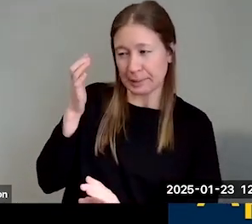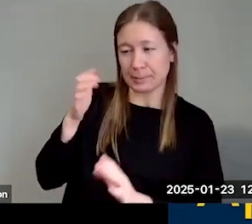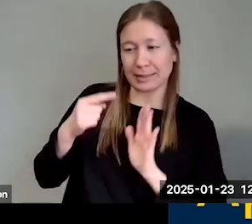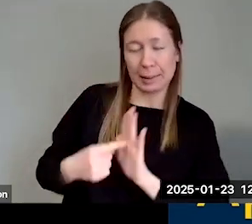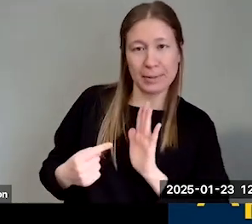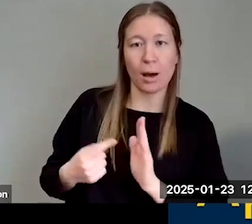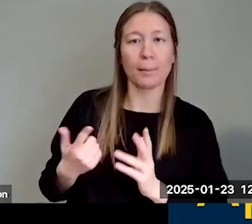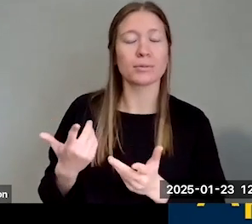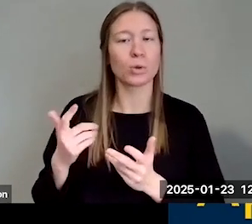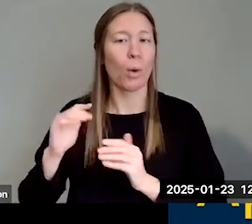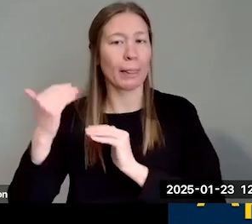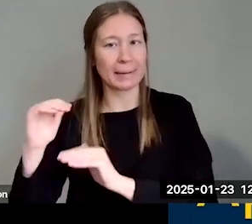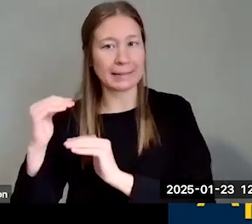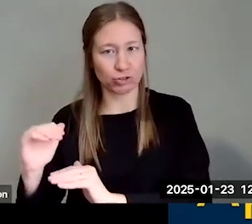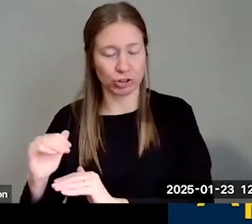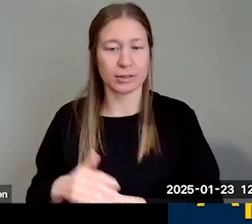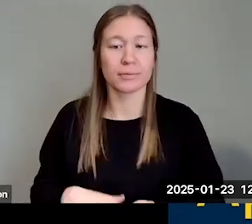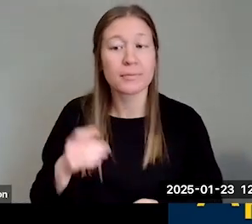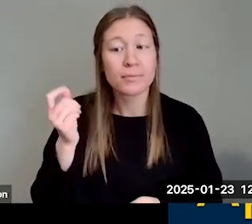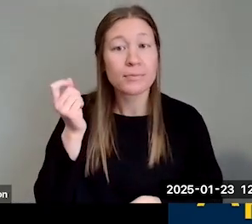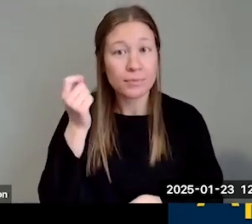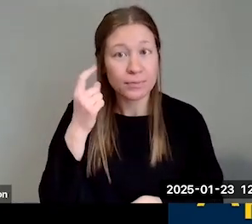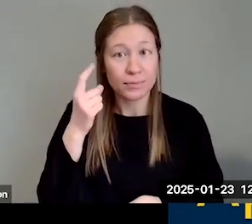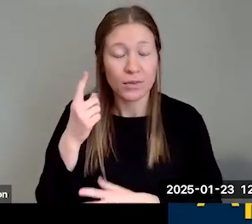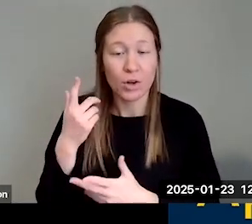It is also important to keep in mind that the mere existence